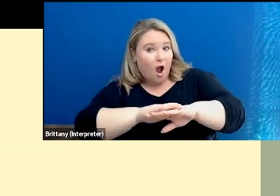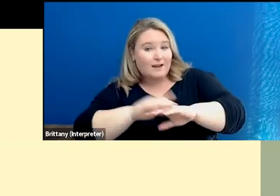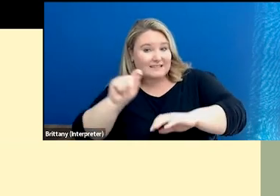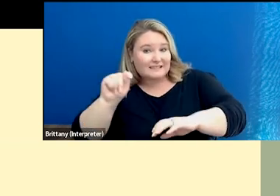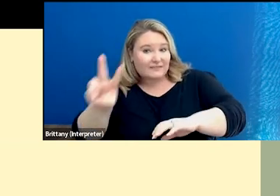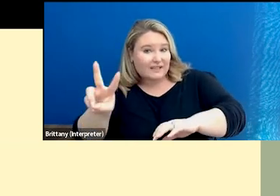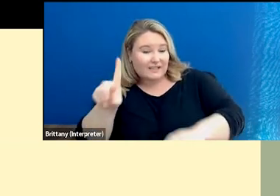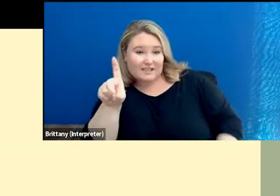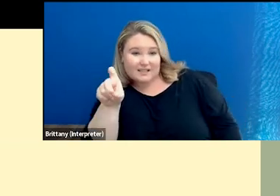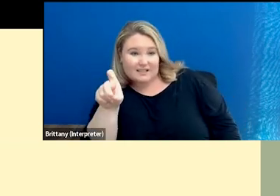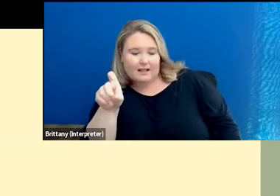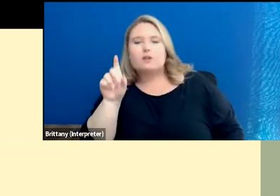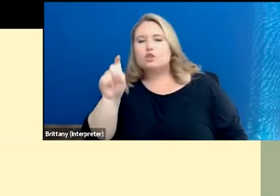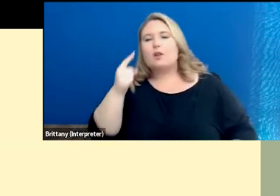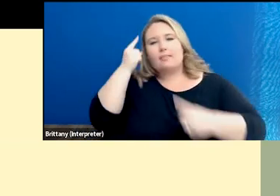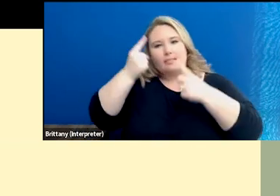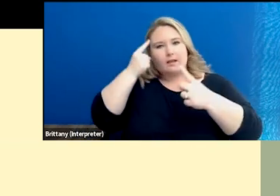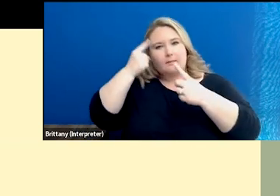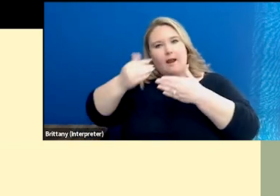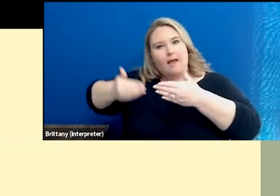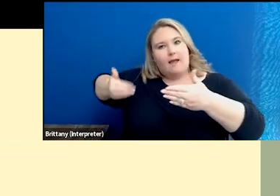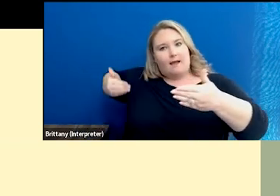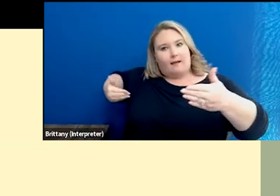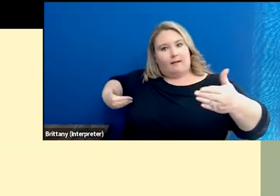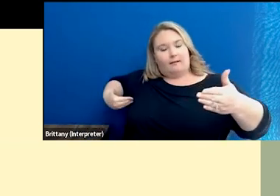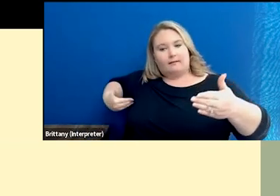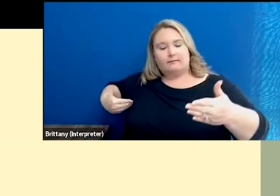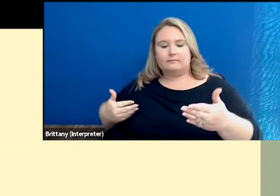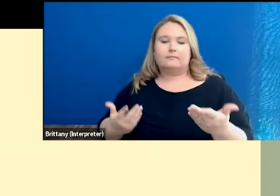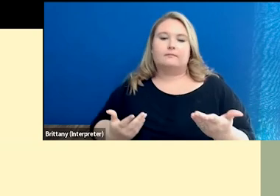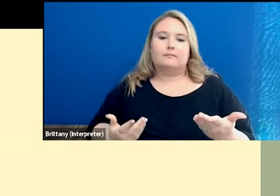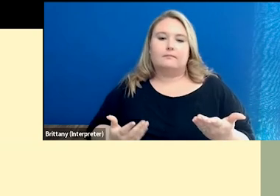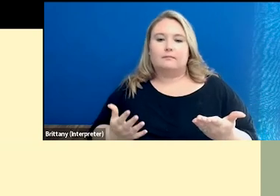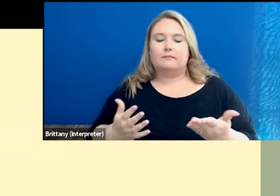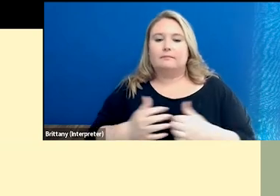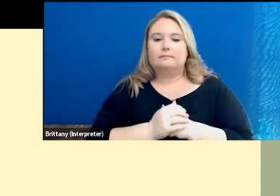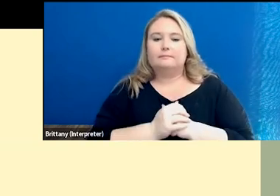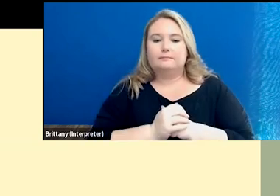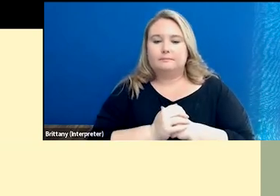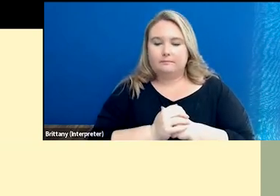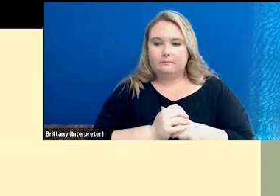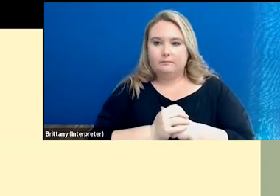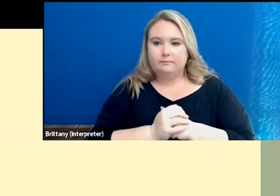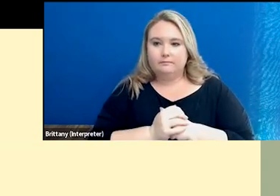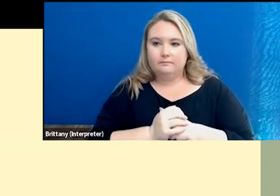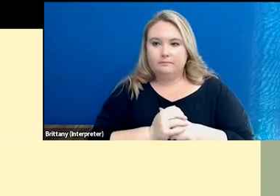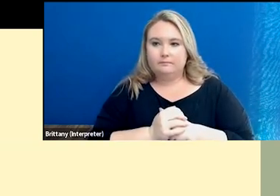and not an afterthought when people complain because they weren't given the safety information that they need.